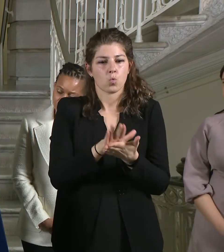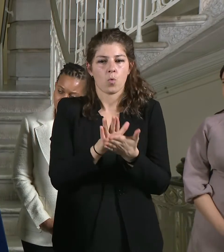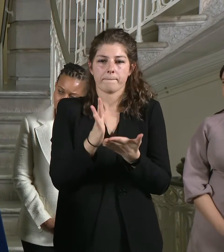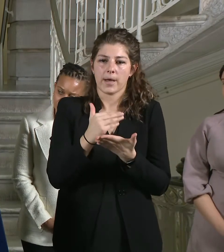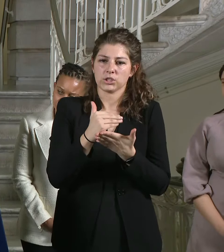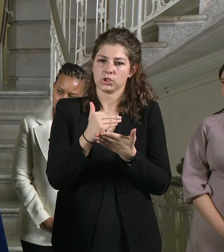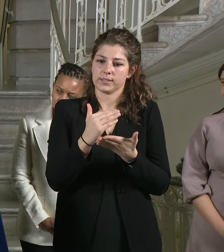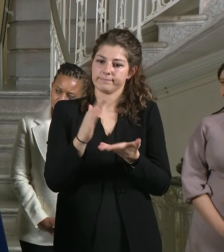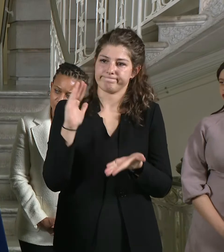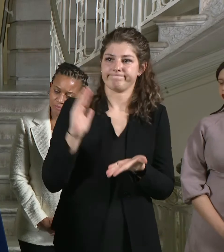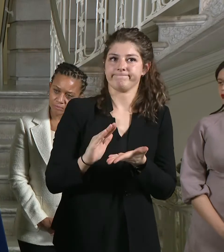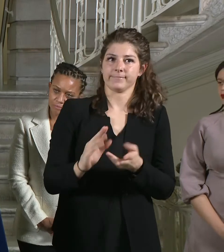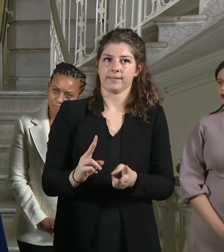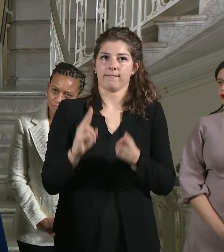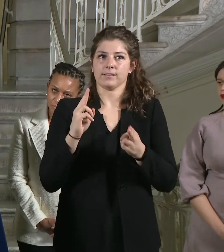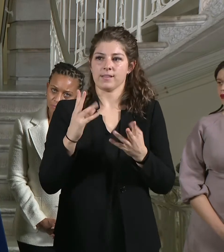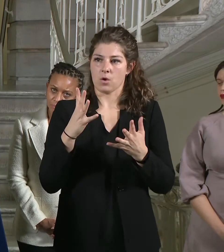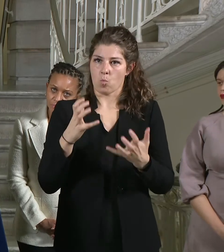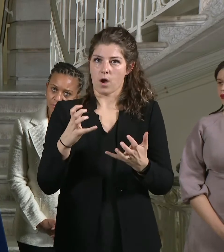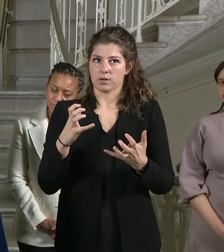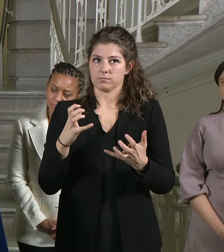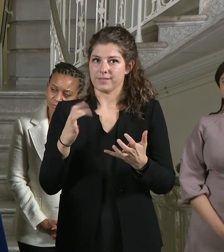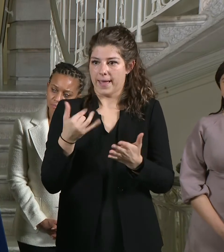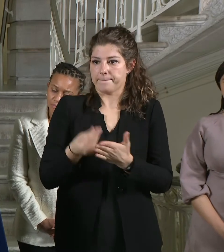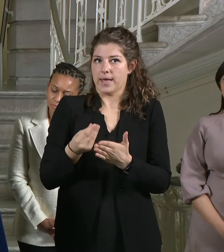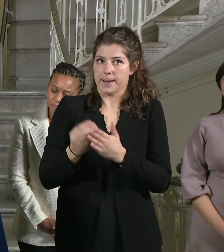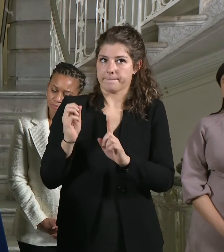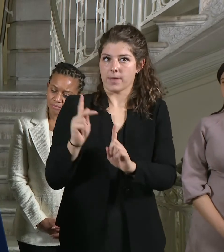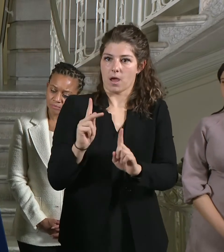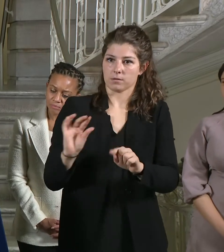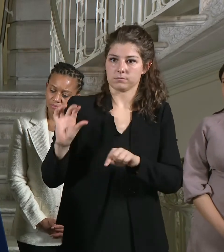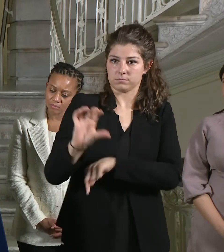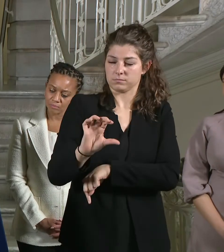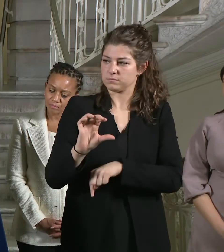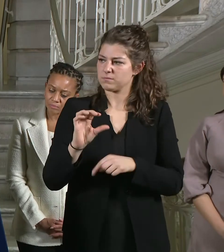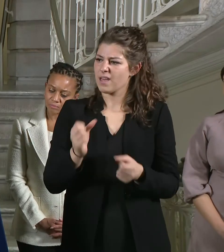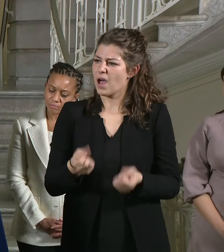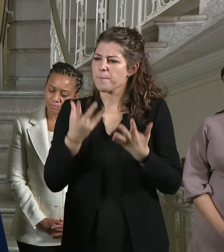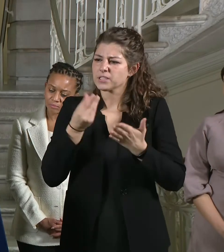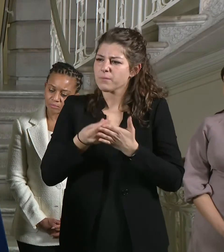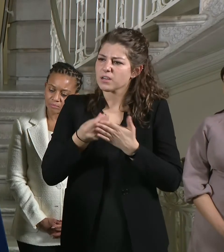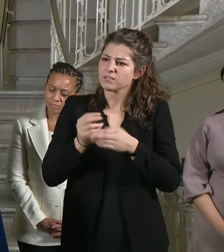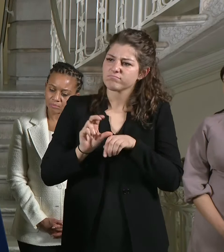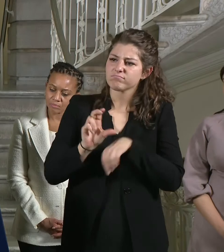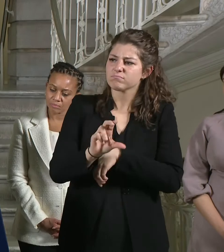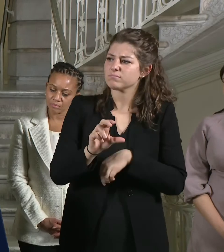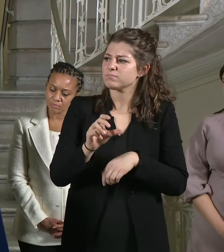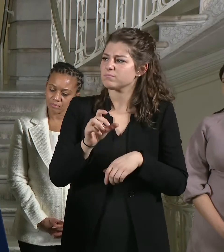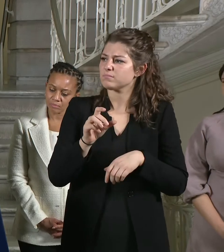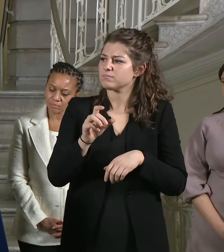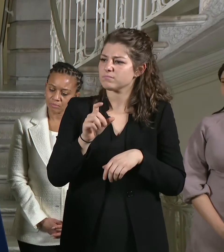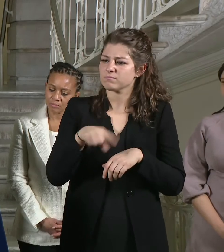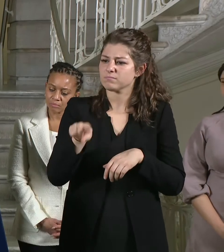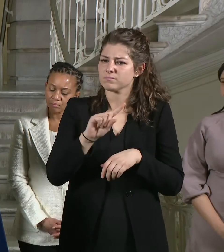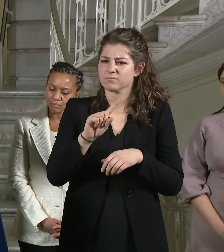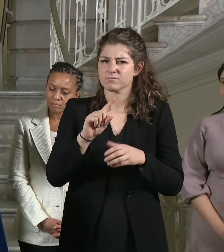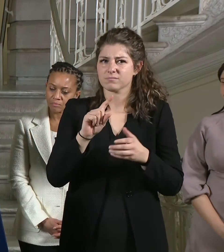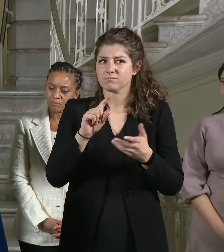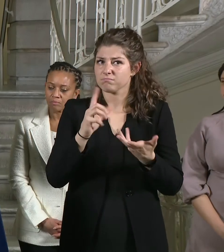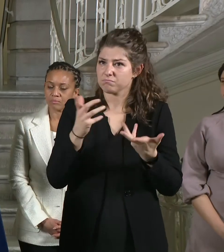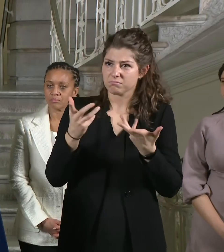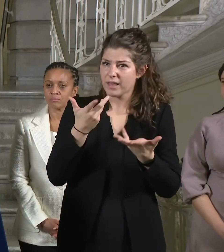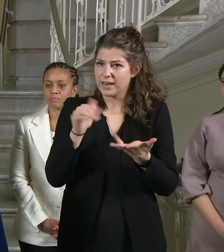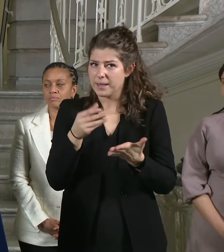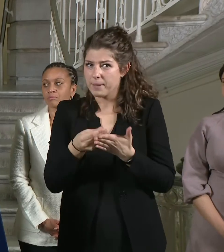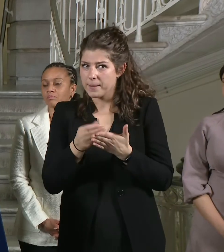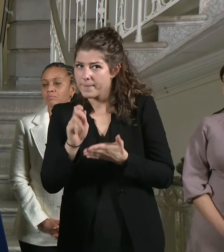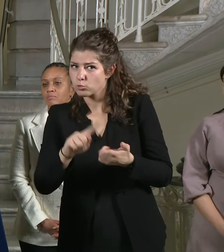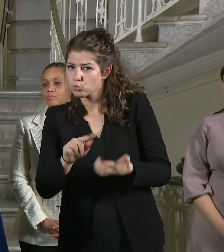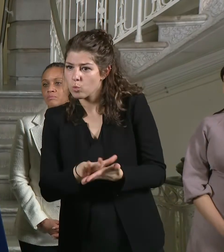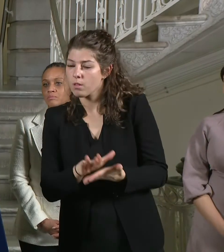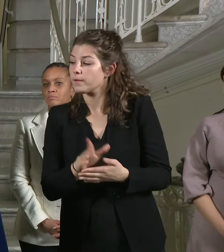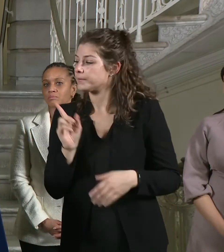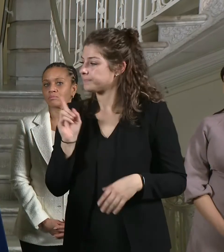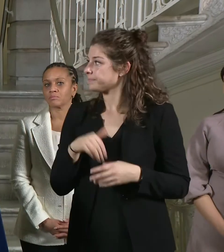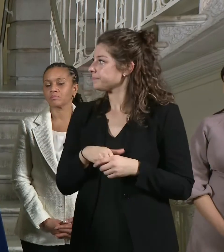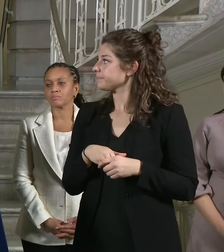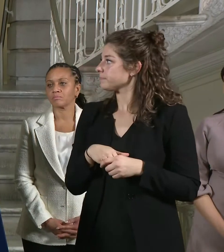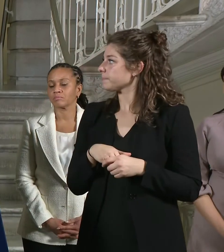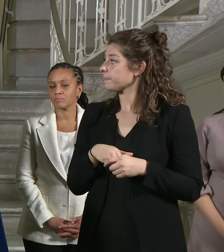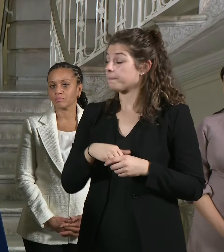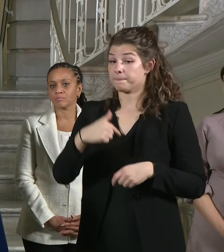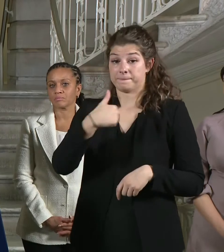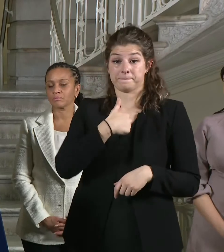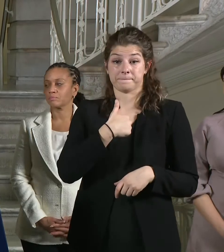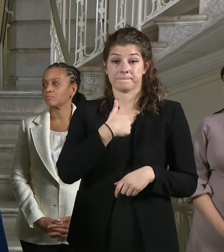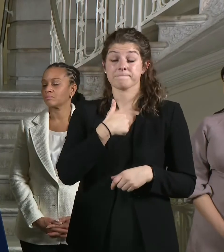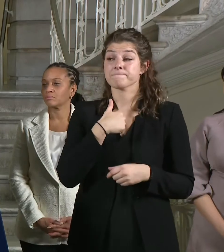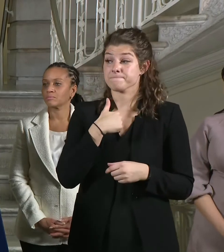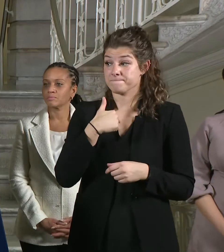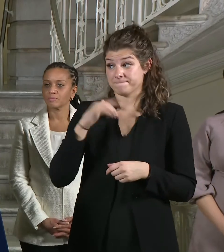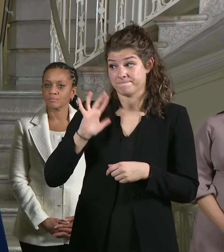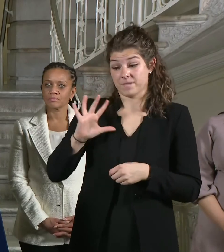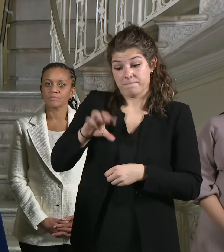[ INDISCERNIBL